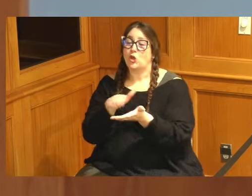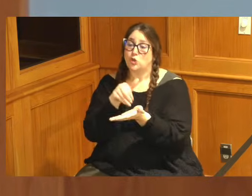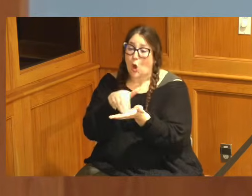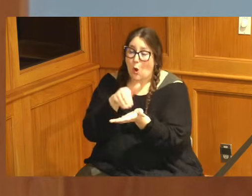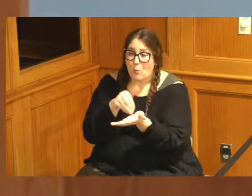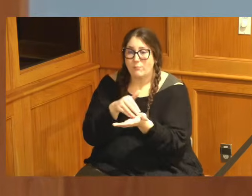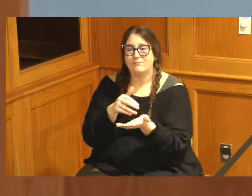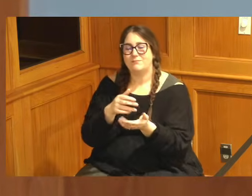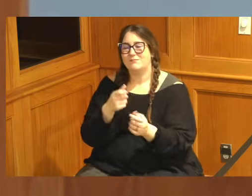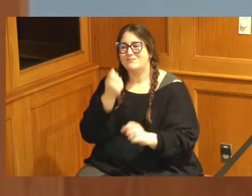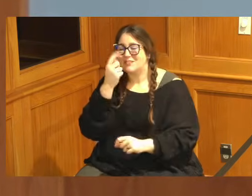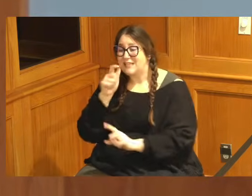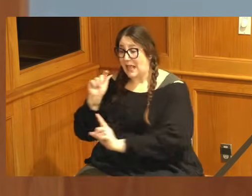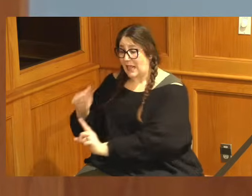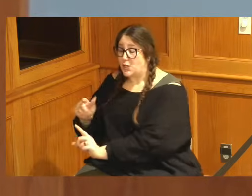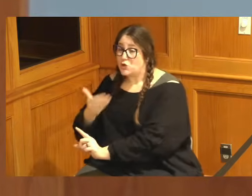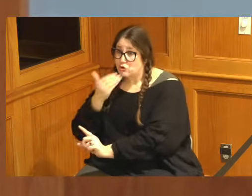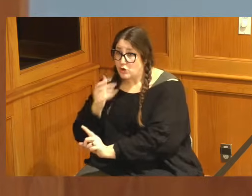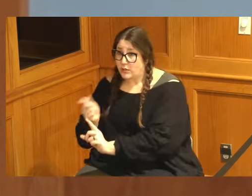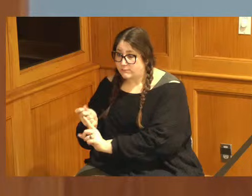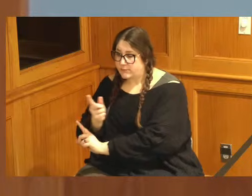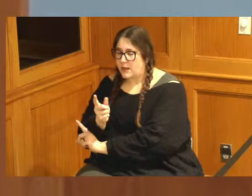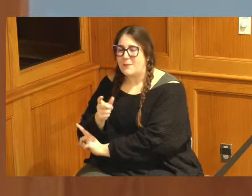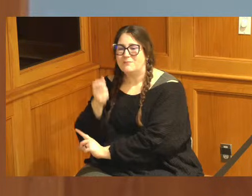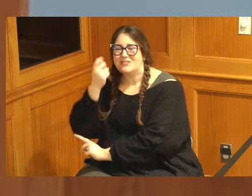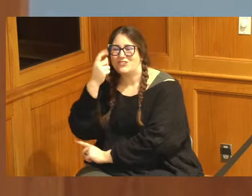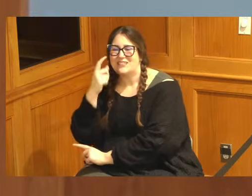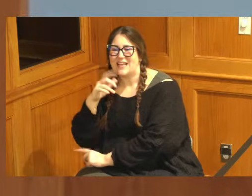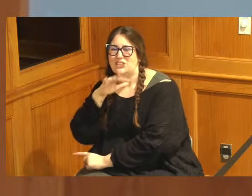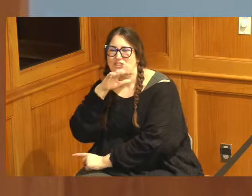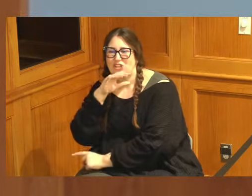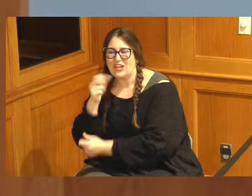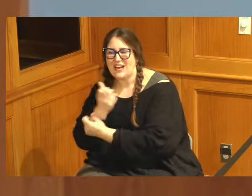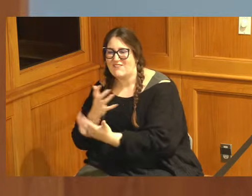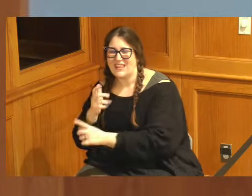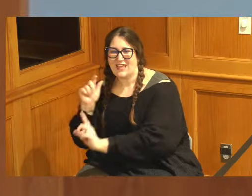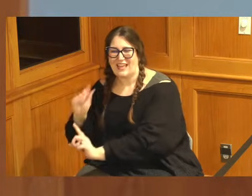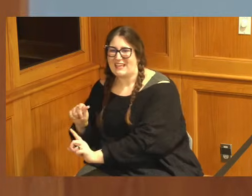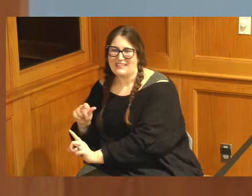alternative. But hand sanitizer doesn't get the dirt off. It it does deactivate some of the germs